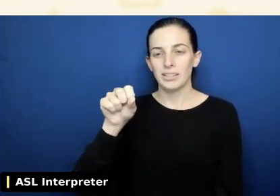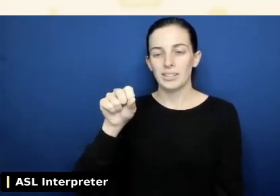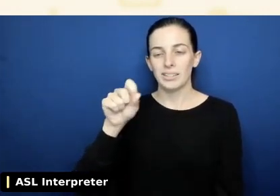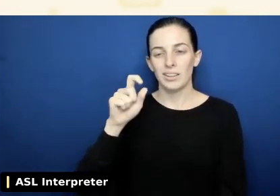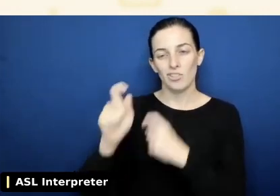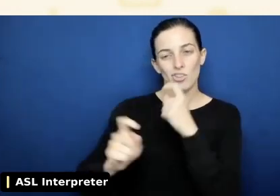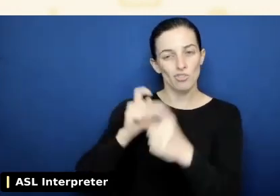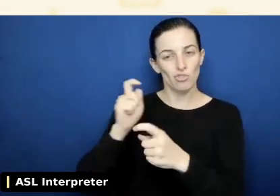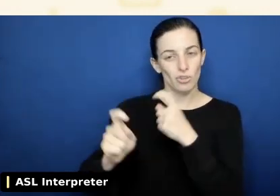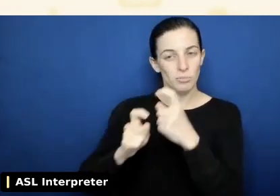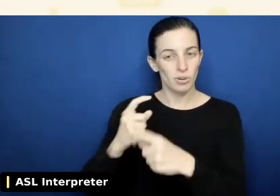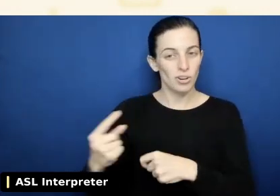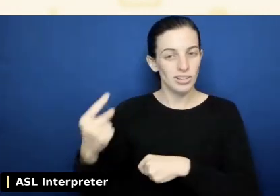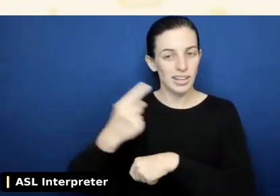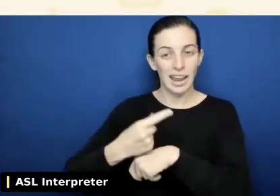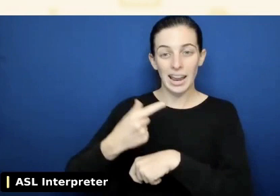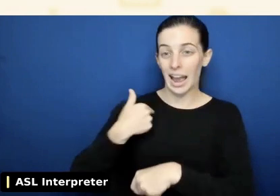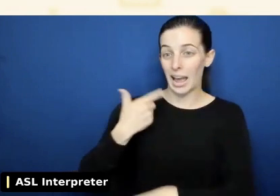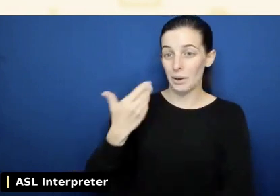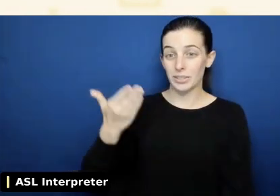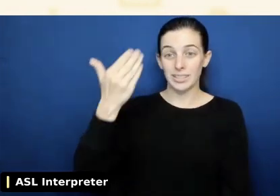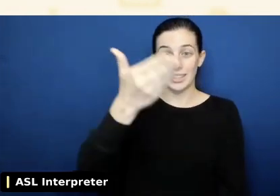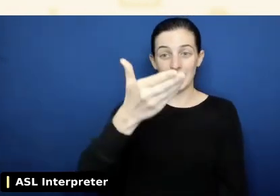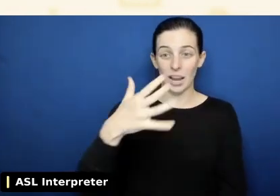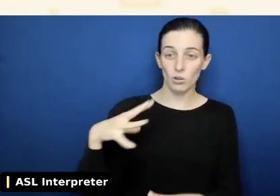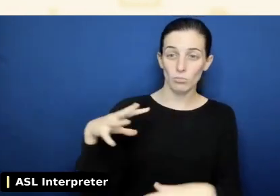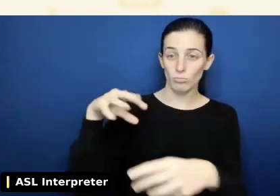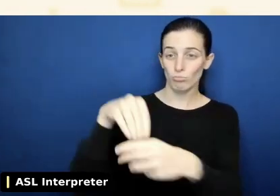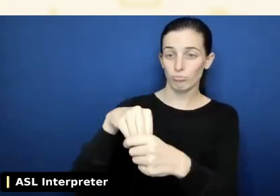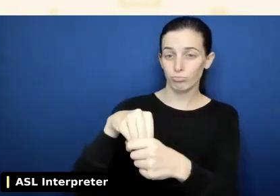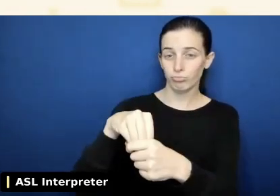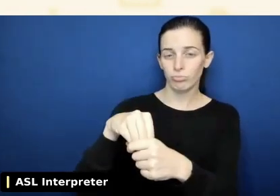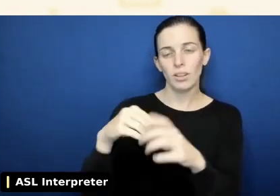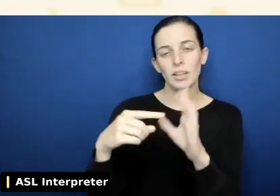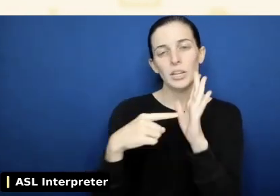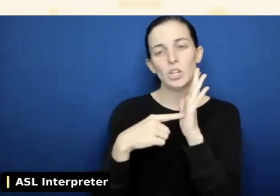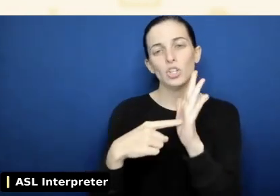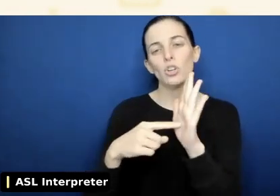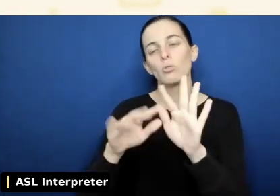I was participating, and it shows a diverse group of people